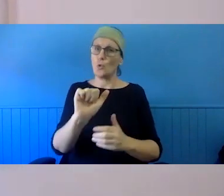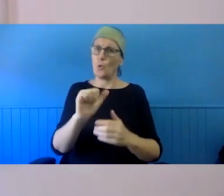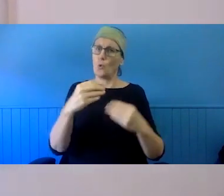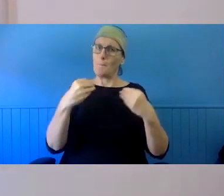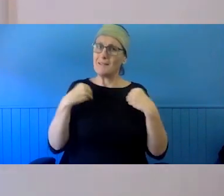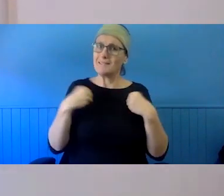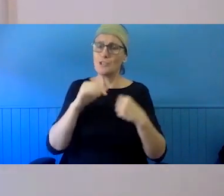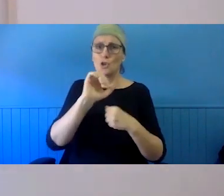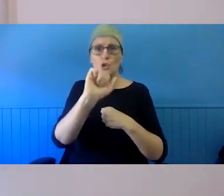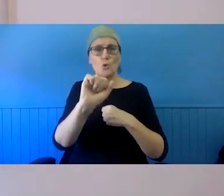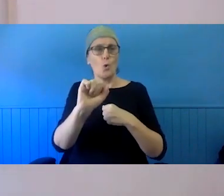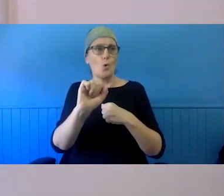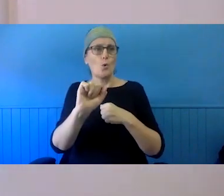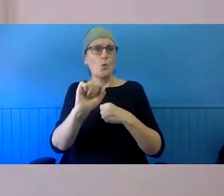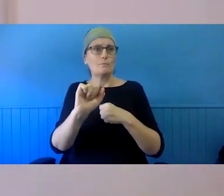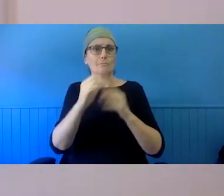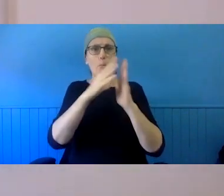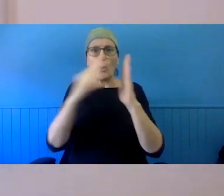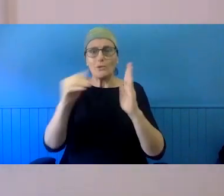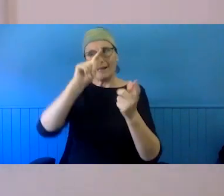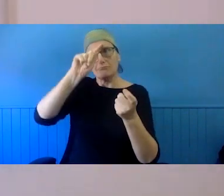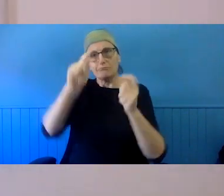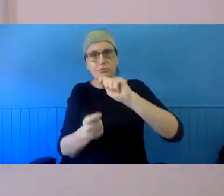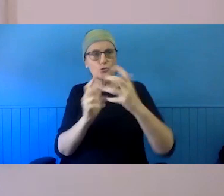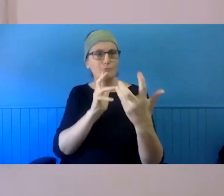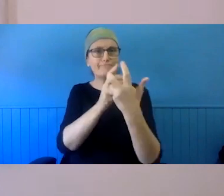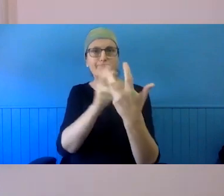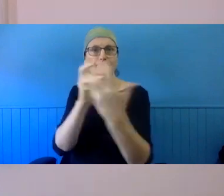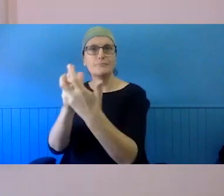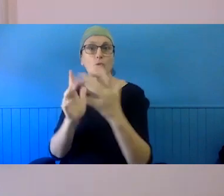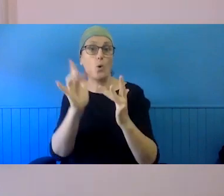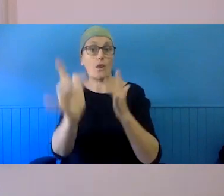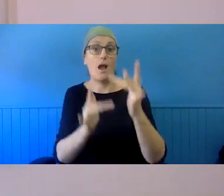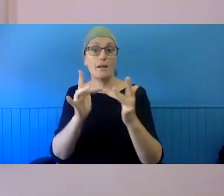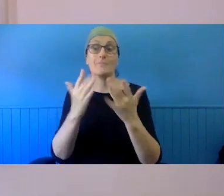now. I think you've got some slides. >> PETER TULLIN: Thank you, Laura.